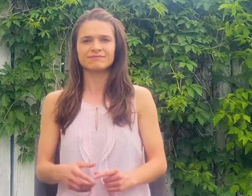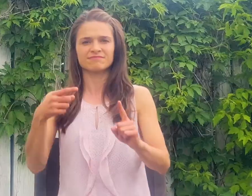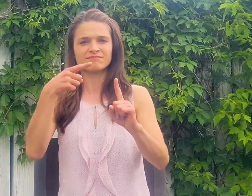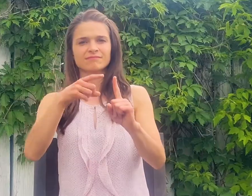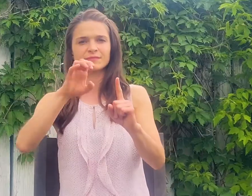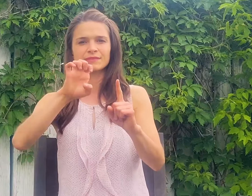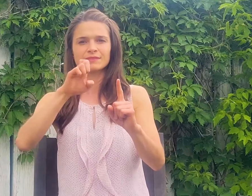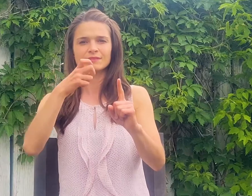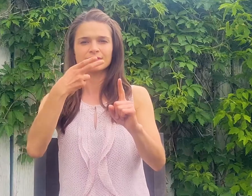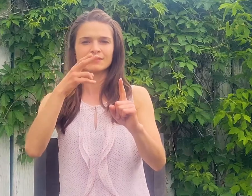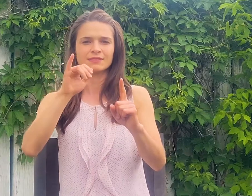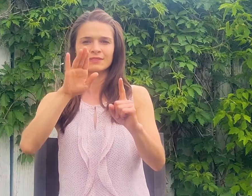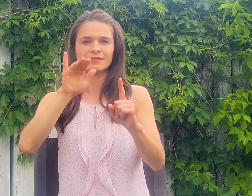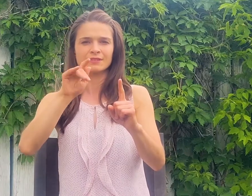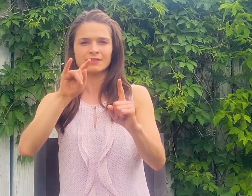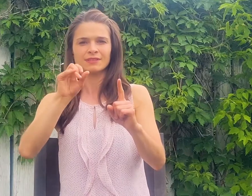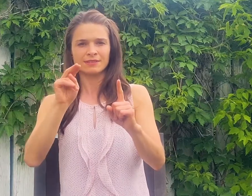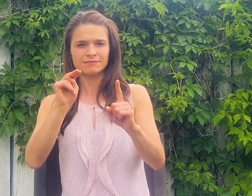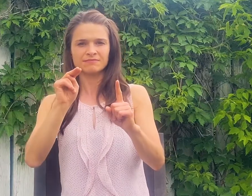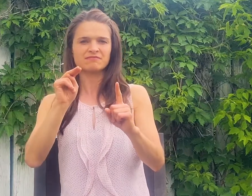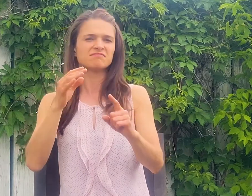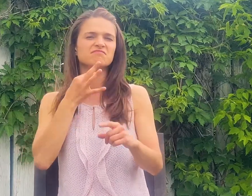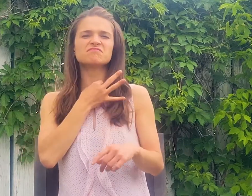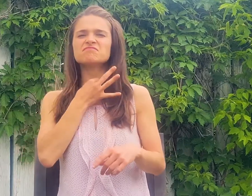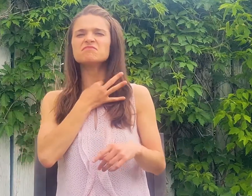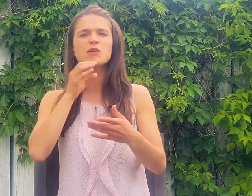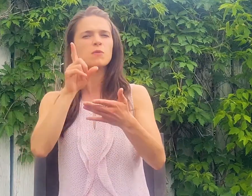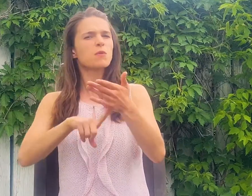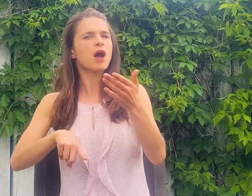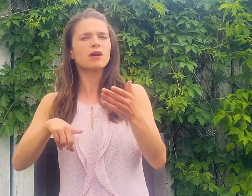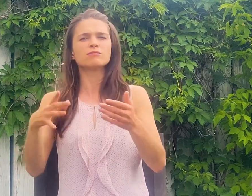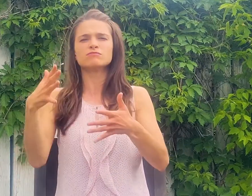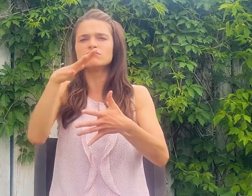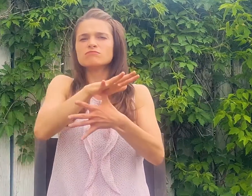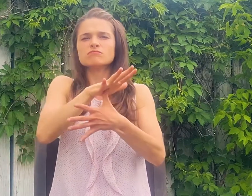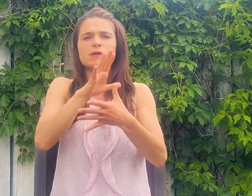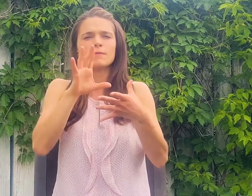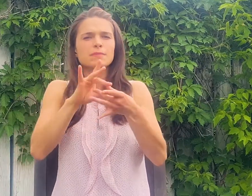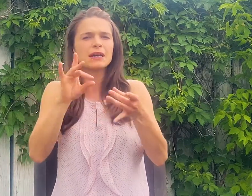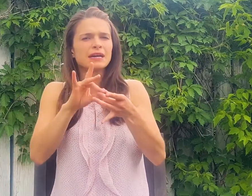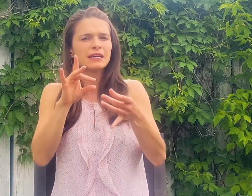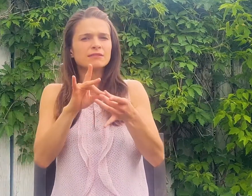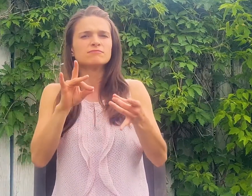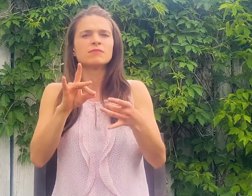[Nicole]: What's the main message of the exhibition